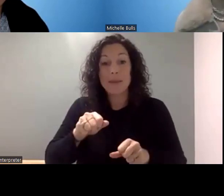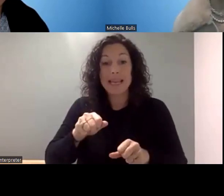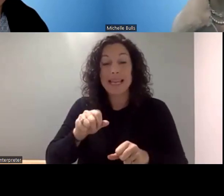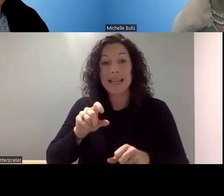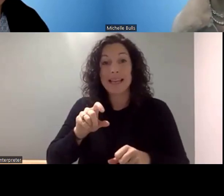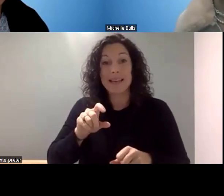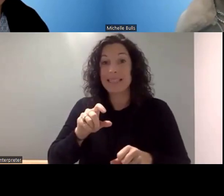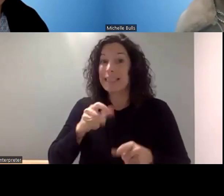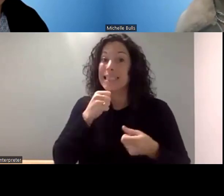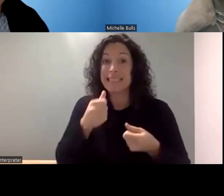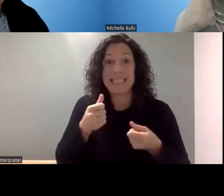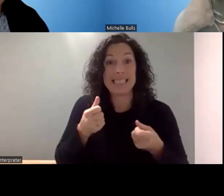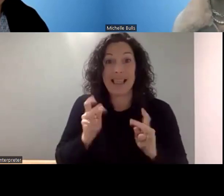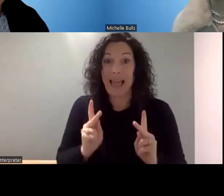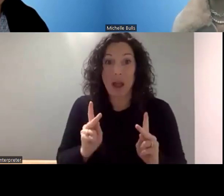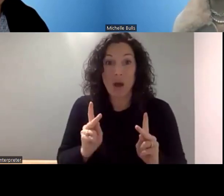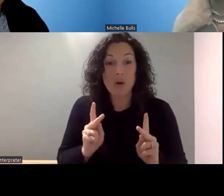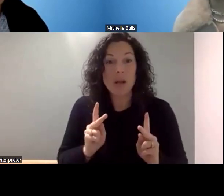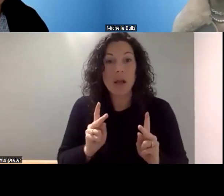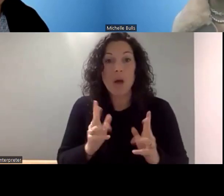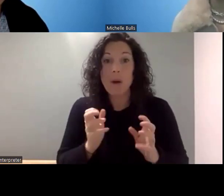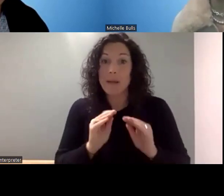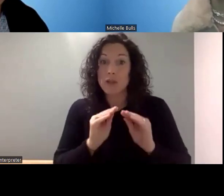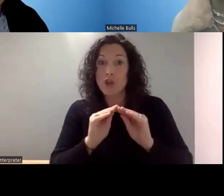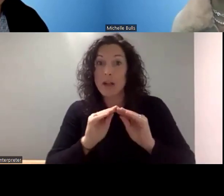So I just want to make that very clear. Pre